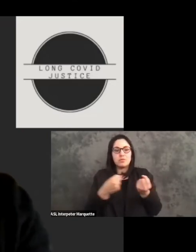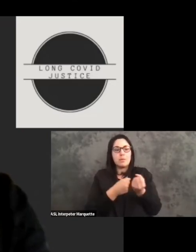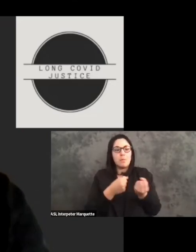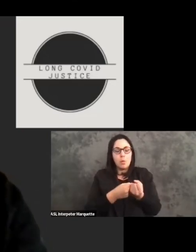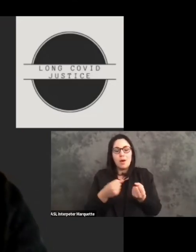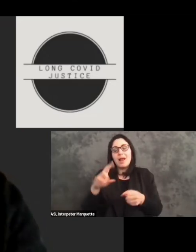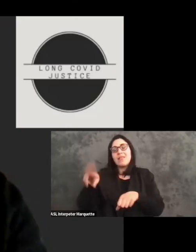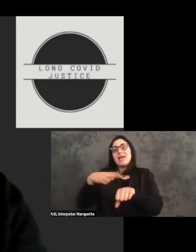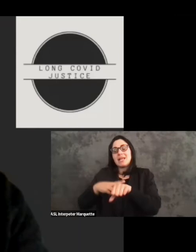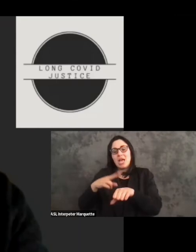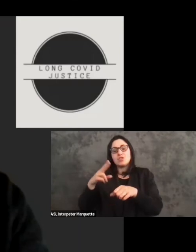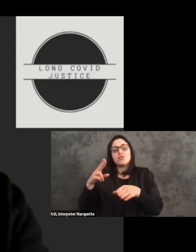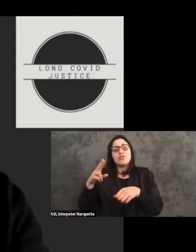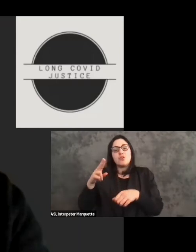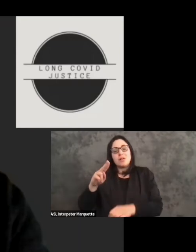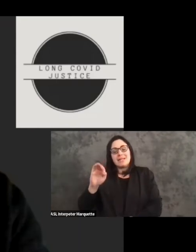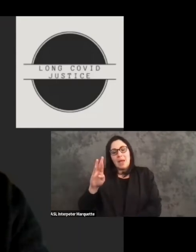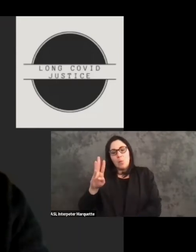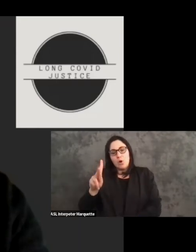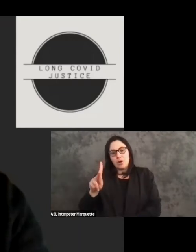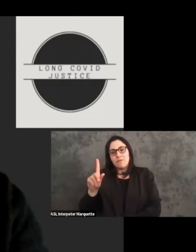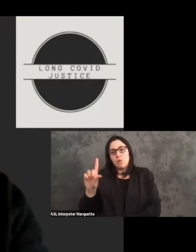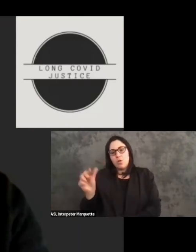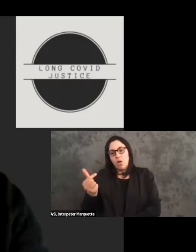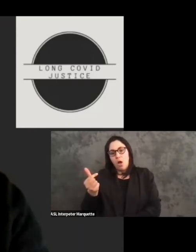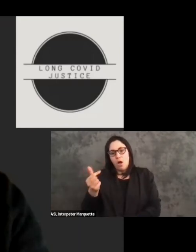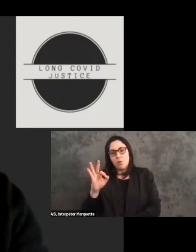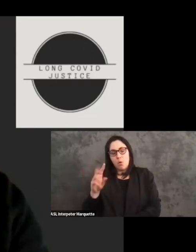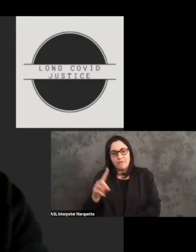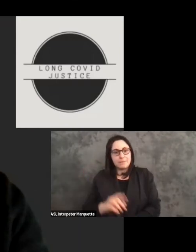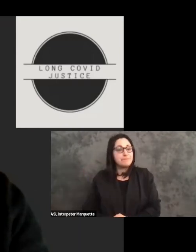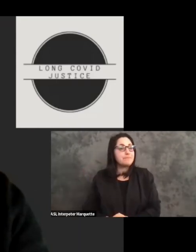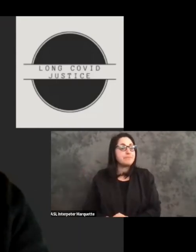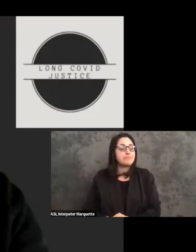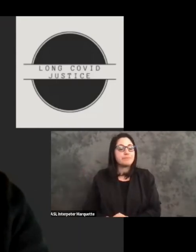we can send out in the notes that we'll send out tomorrow, we'll send information that